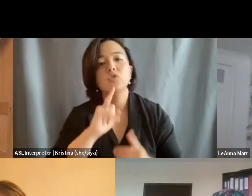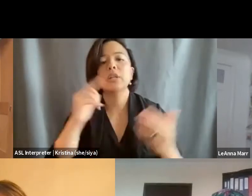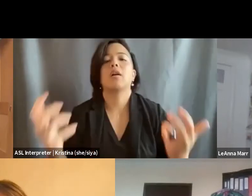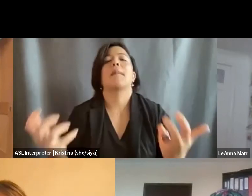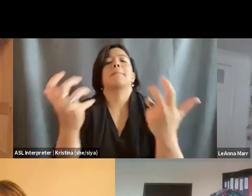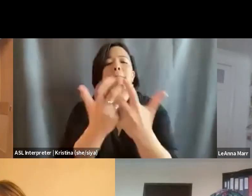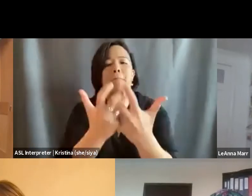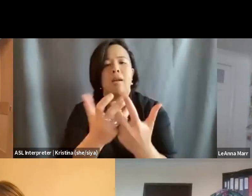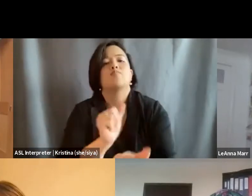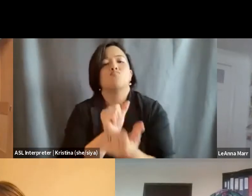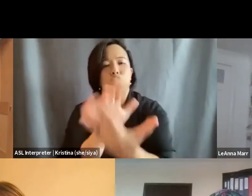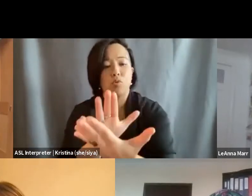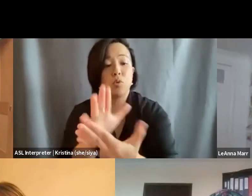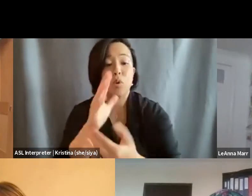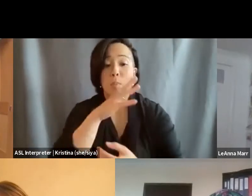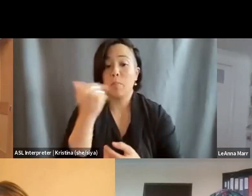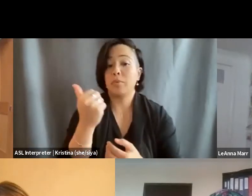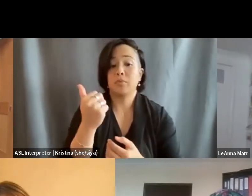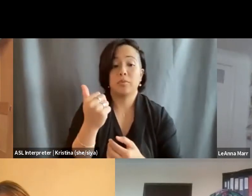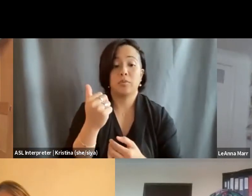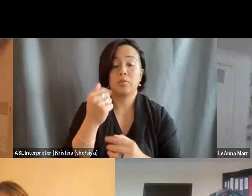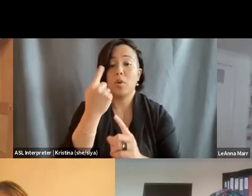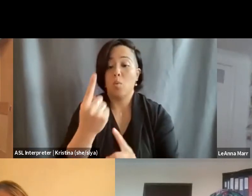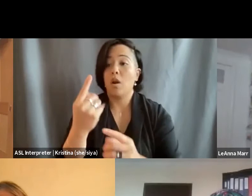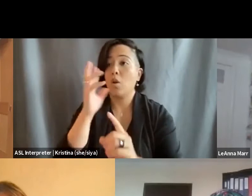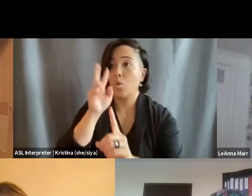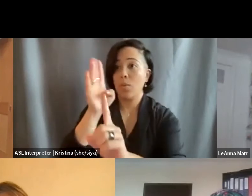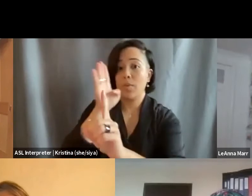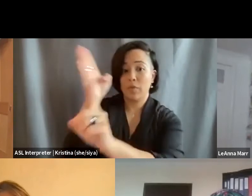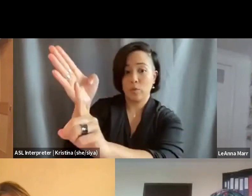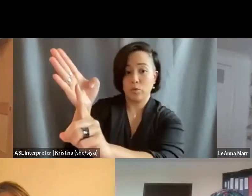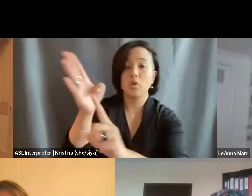actually addressing the crisis